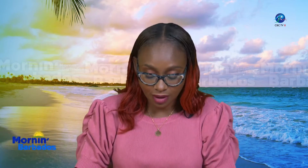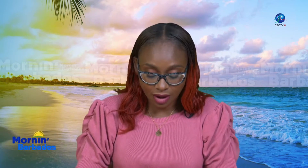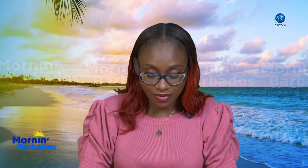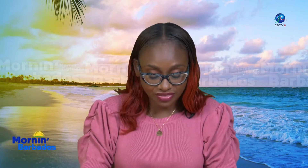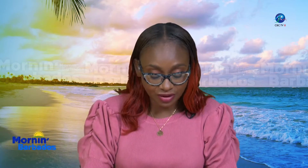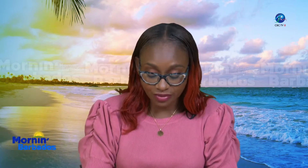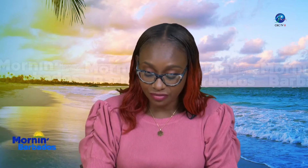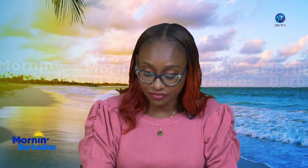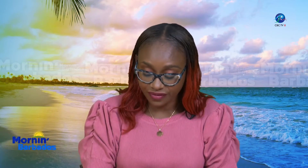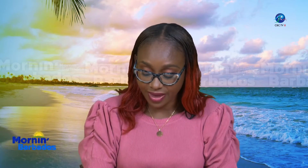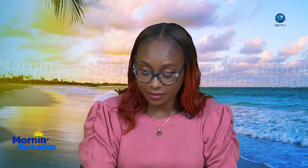are we there with roof yet